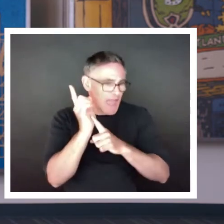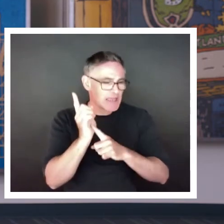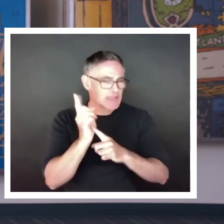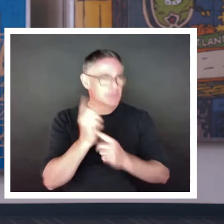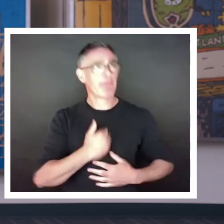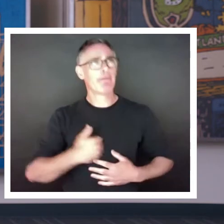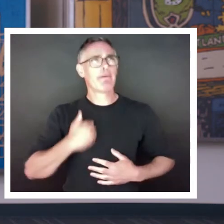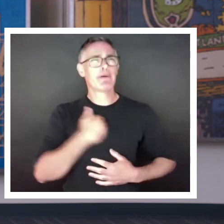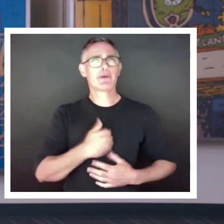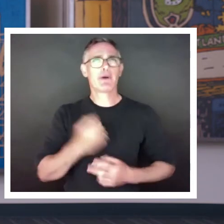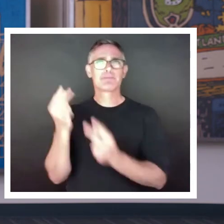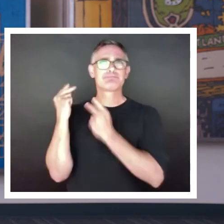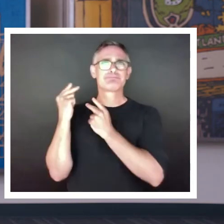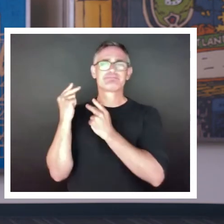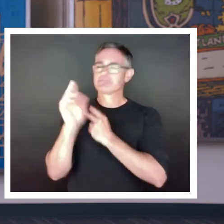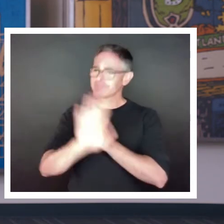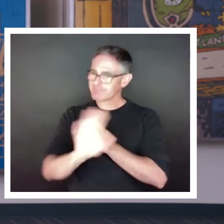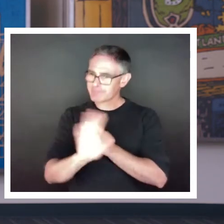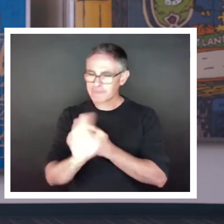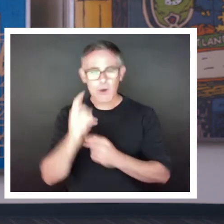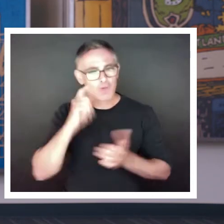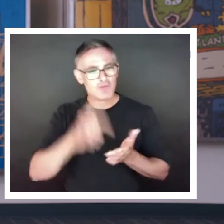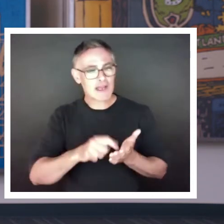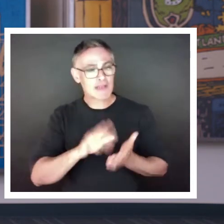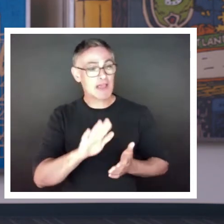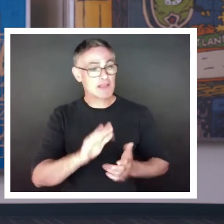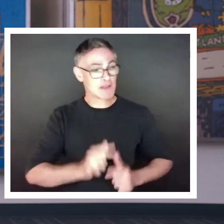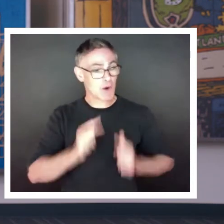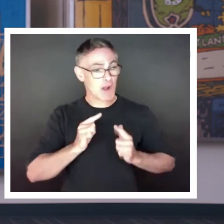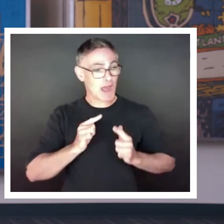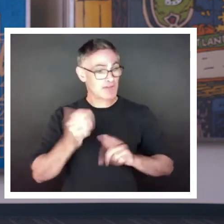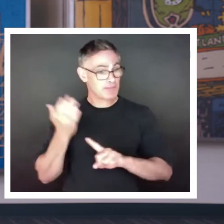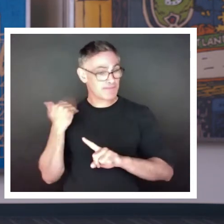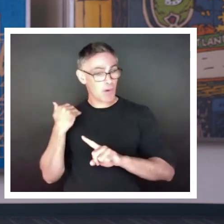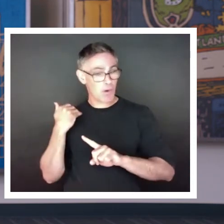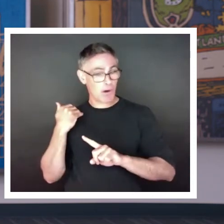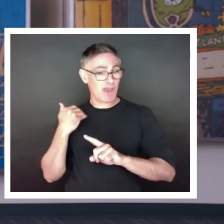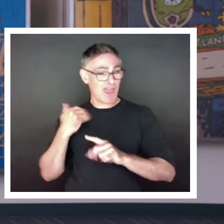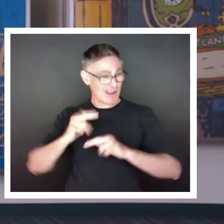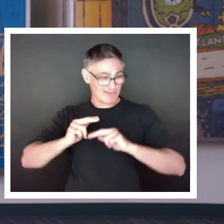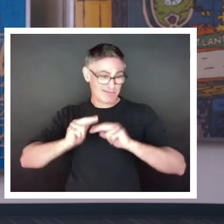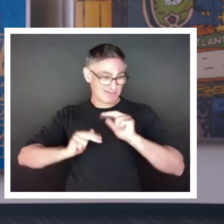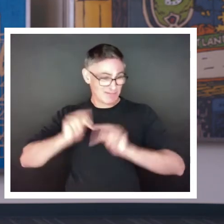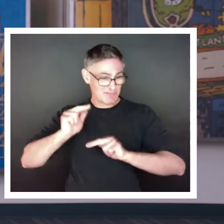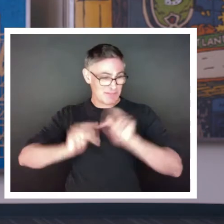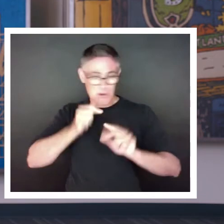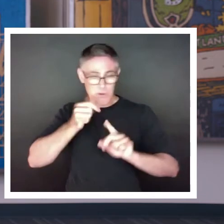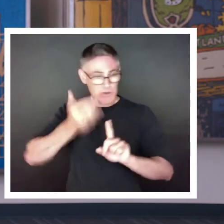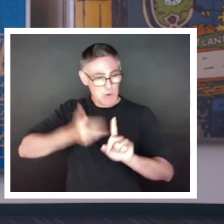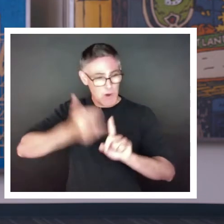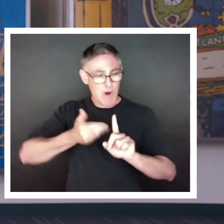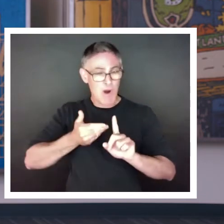Recognize that your life that came before has made you. You can cast off the parts that no longer serve you